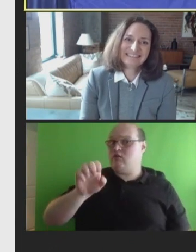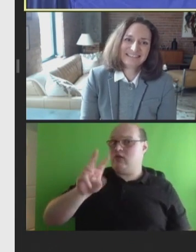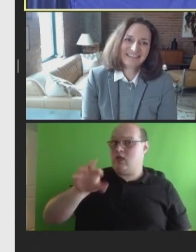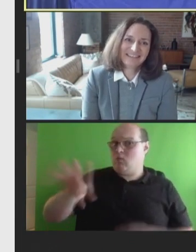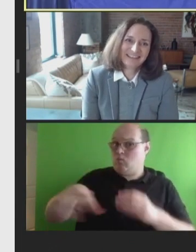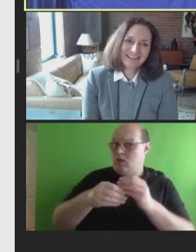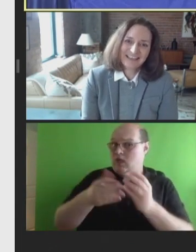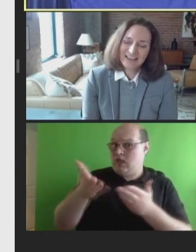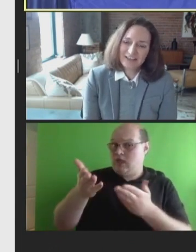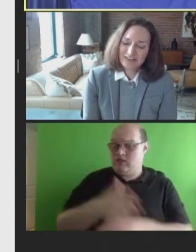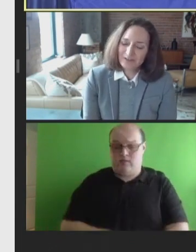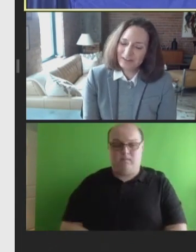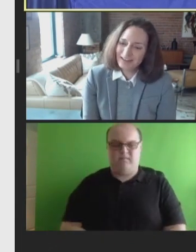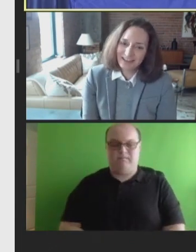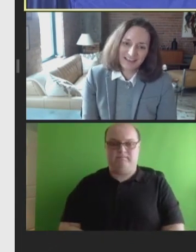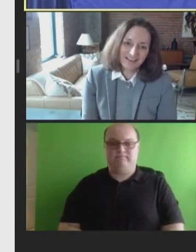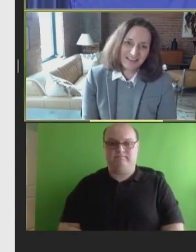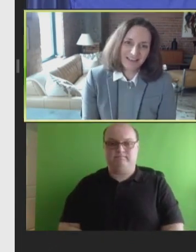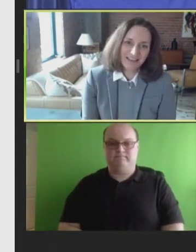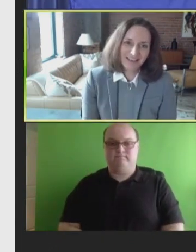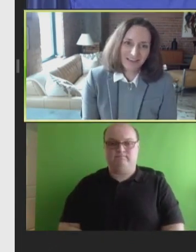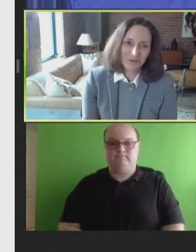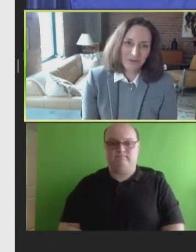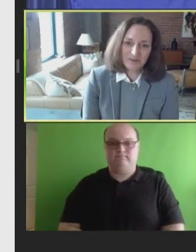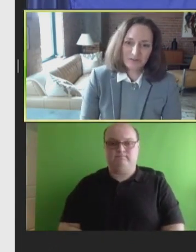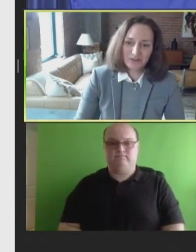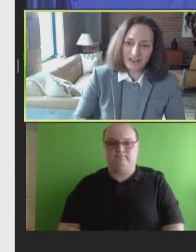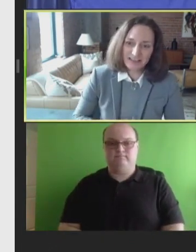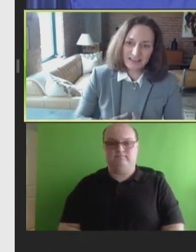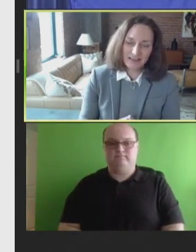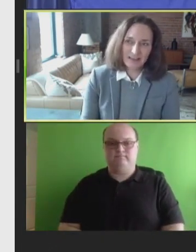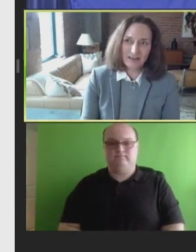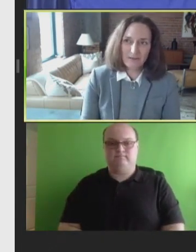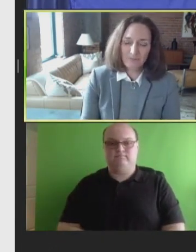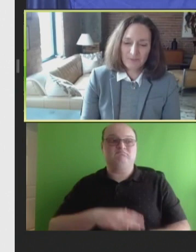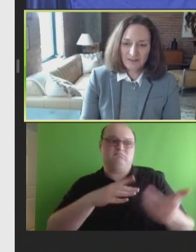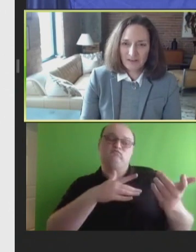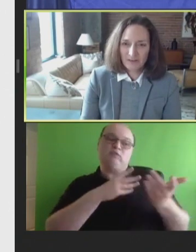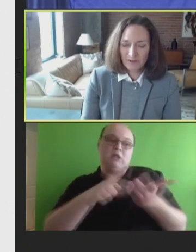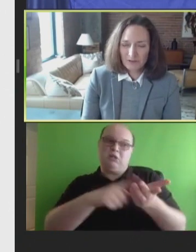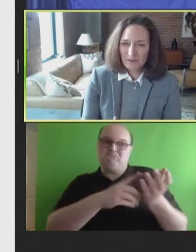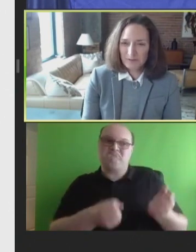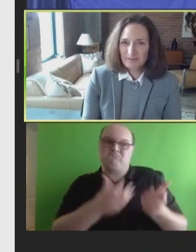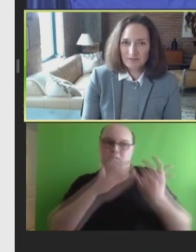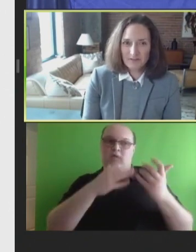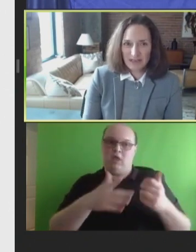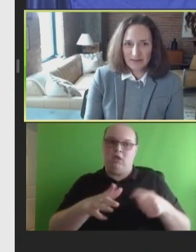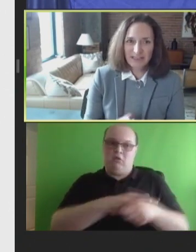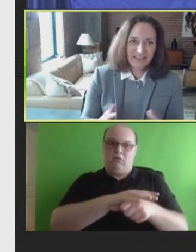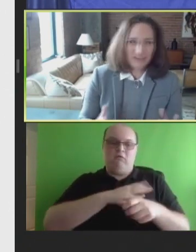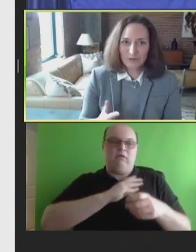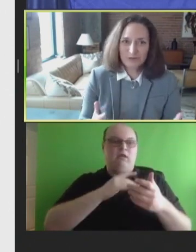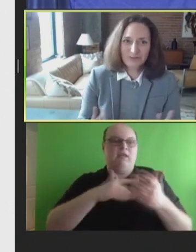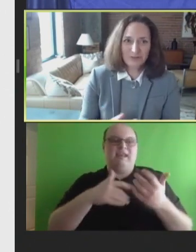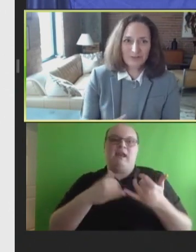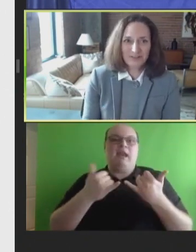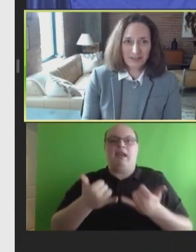Anne Edwards: That was -- thanks. I think you covered a lot. I think we're at the position of kind of planning for different